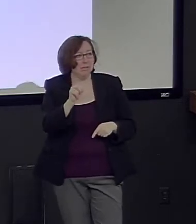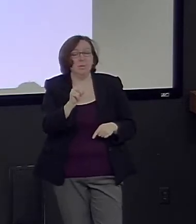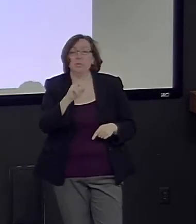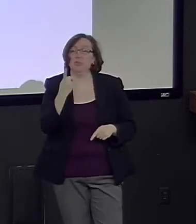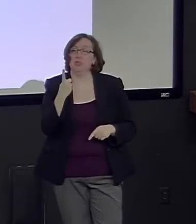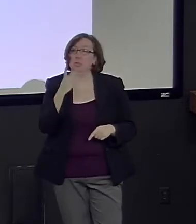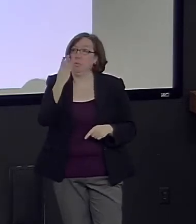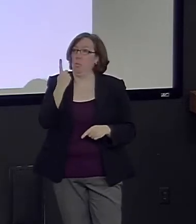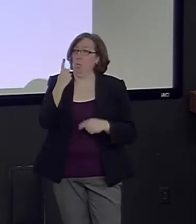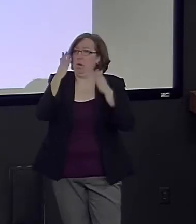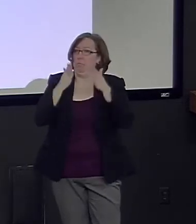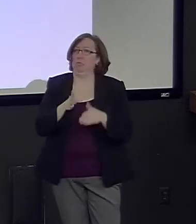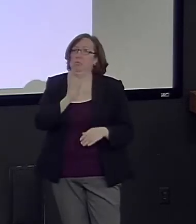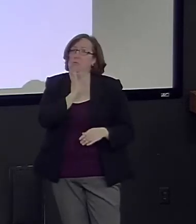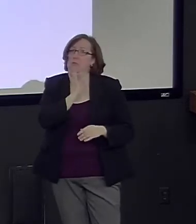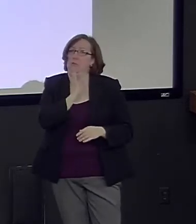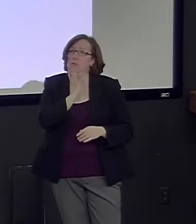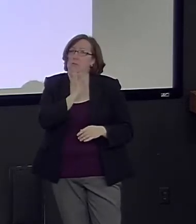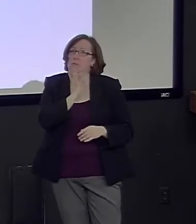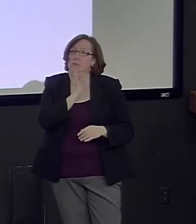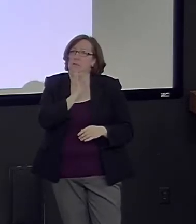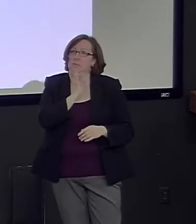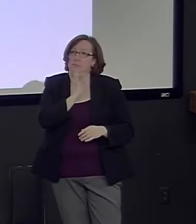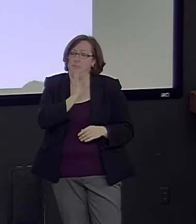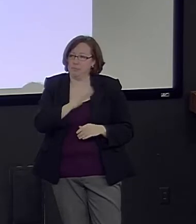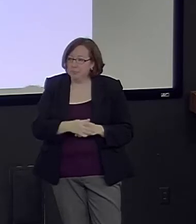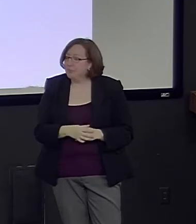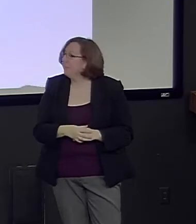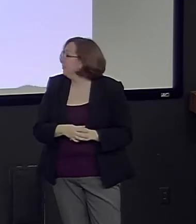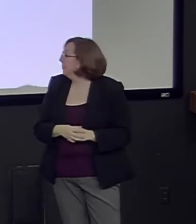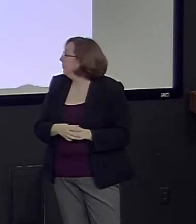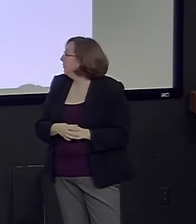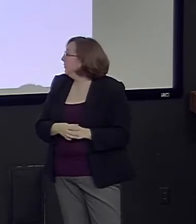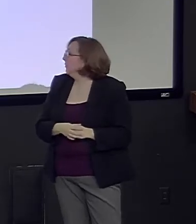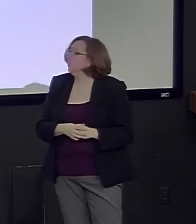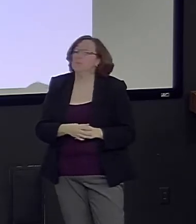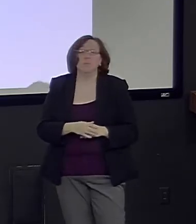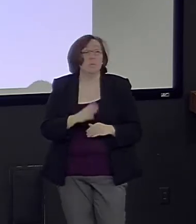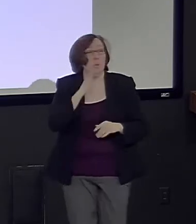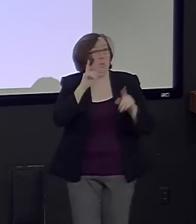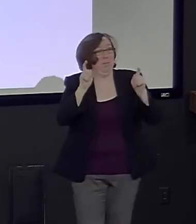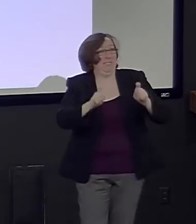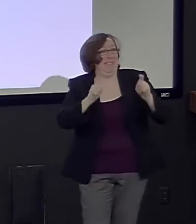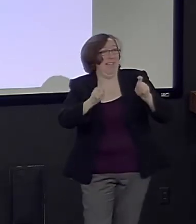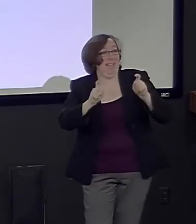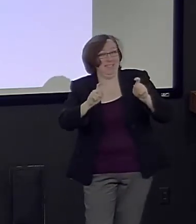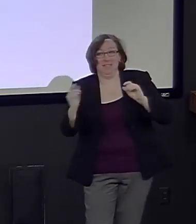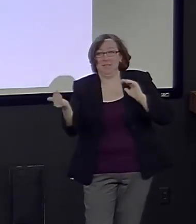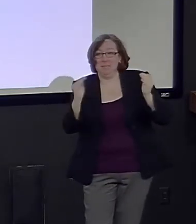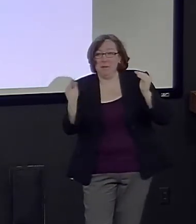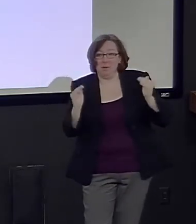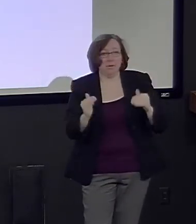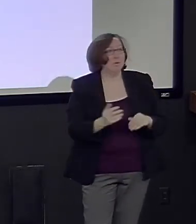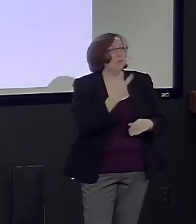Again, we'll test this hypothesis comparing two conditions, the dialogue condition and the monologue condition,